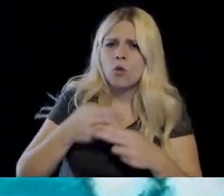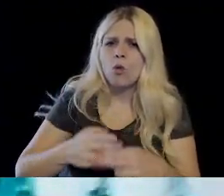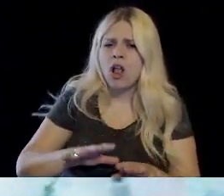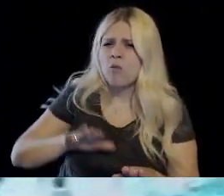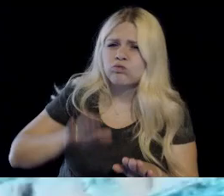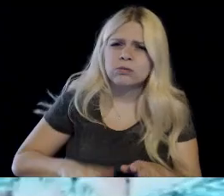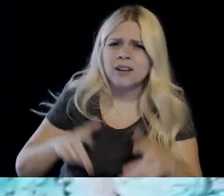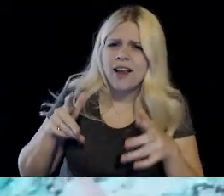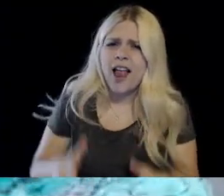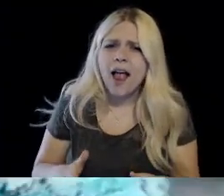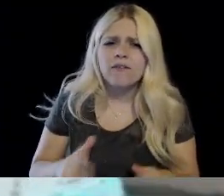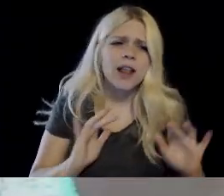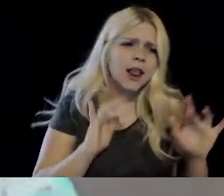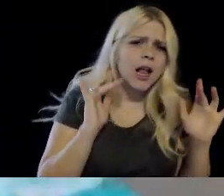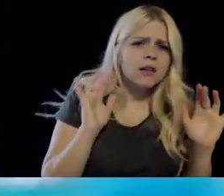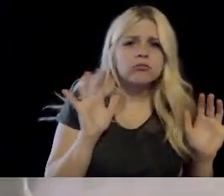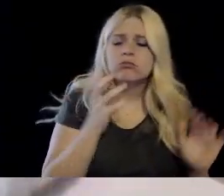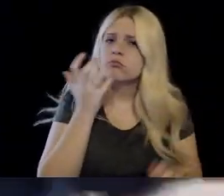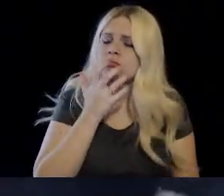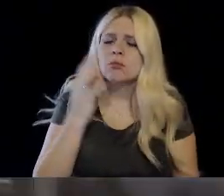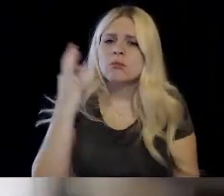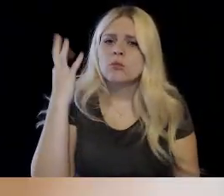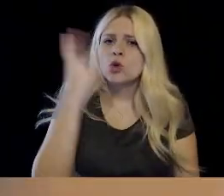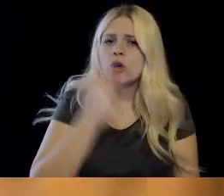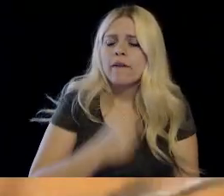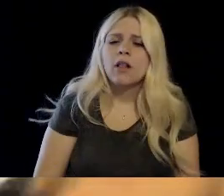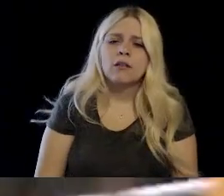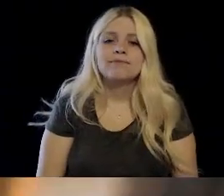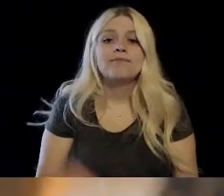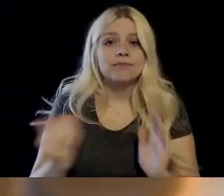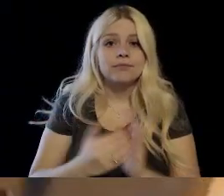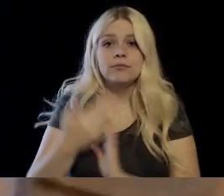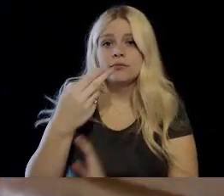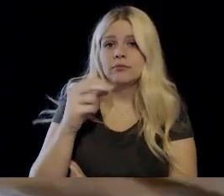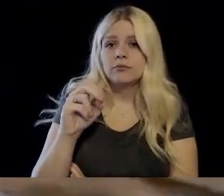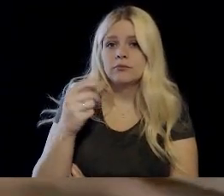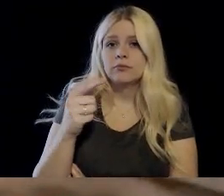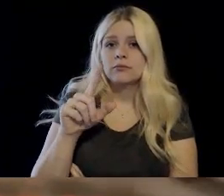Erica: You guys, that's a gorgeous one. Hogle Zoo.org shop online. These will be posted,